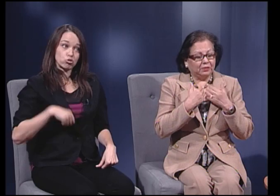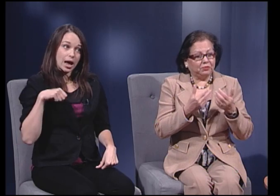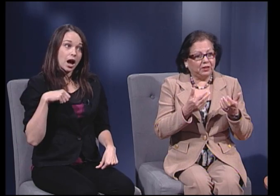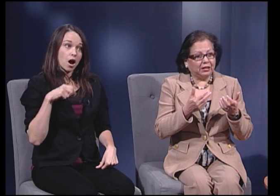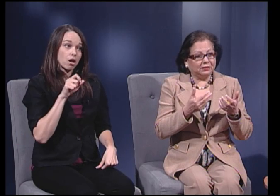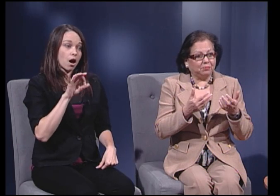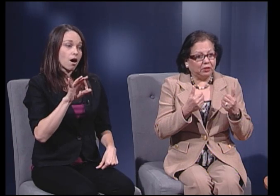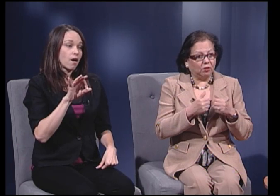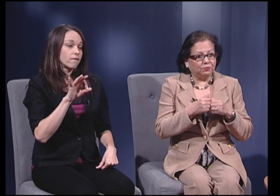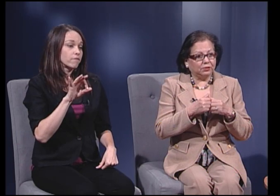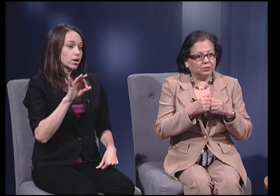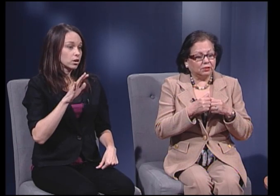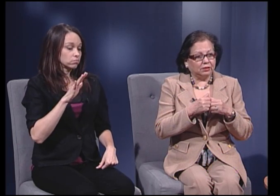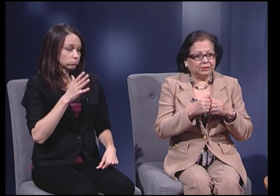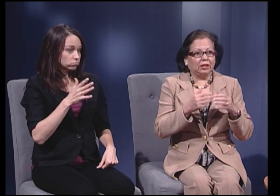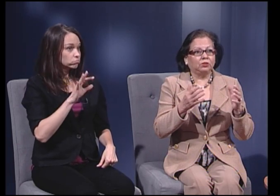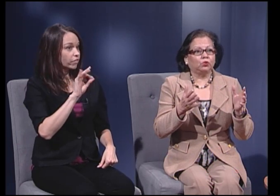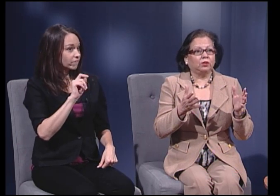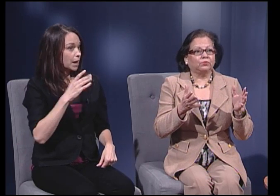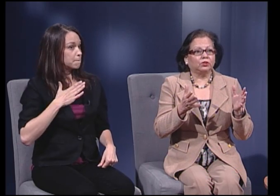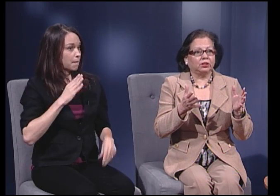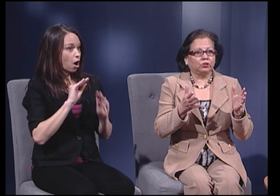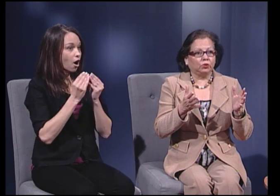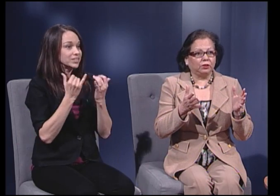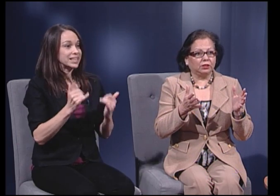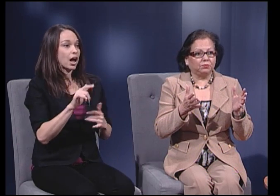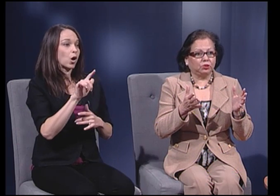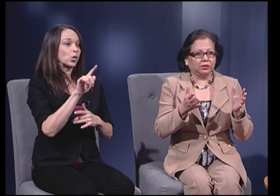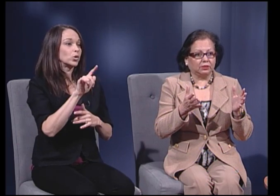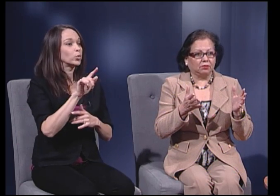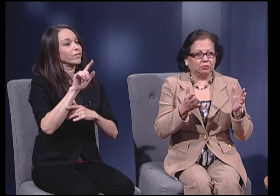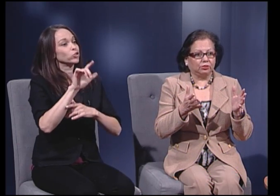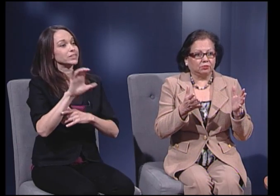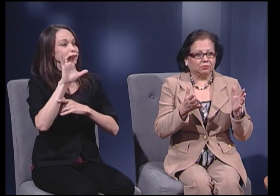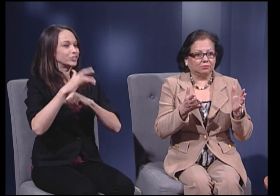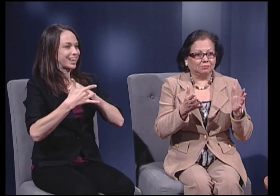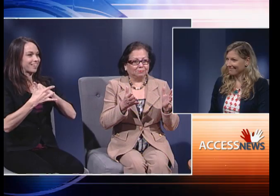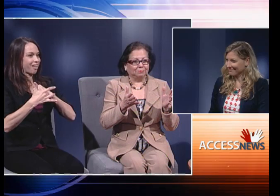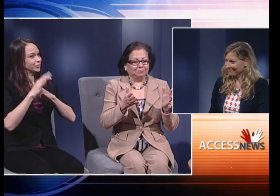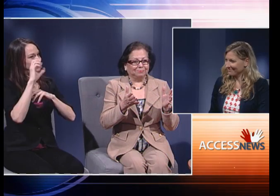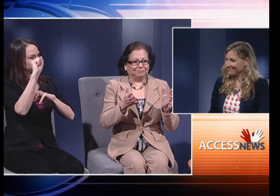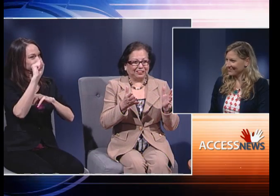of the fact that my office is now in the 21st century when it comes to technology, okay.